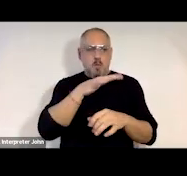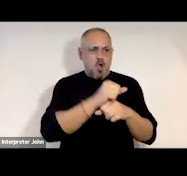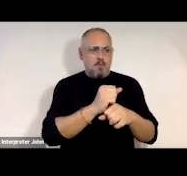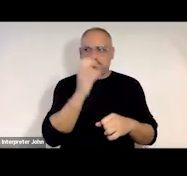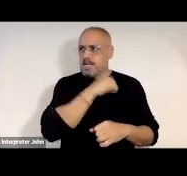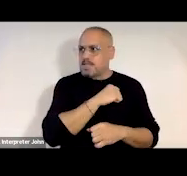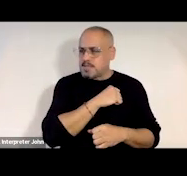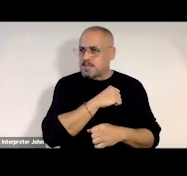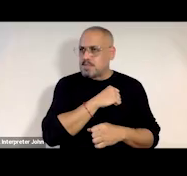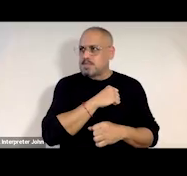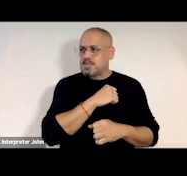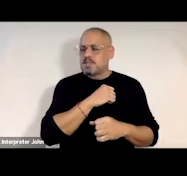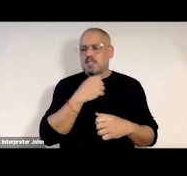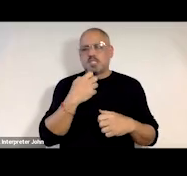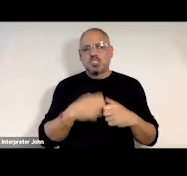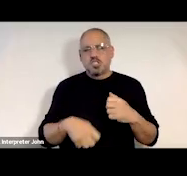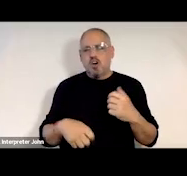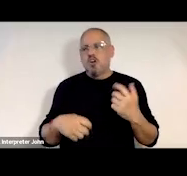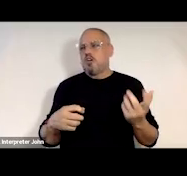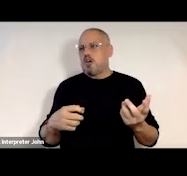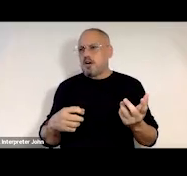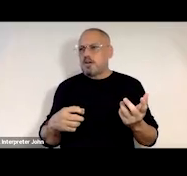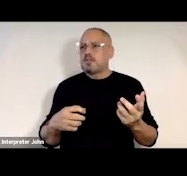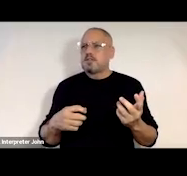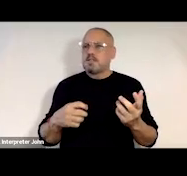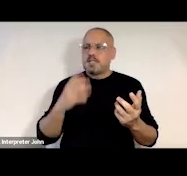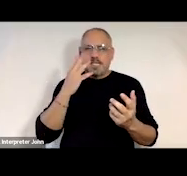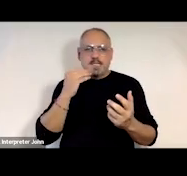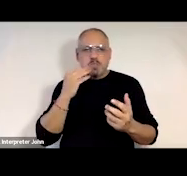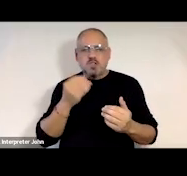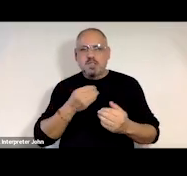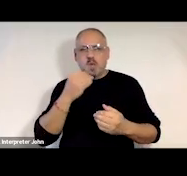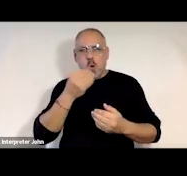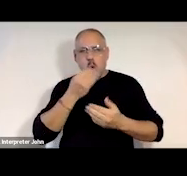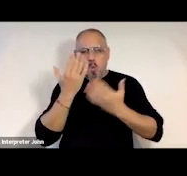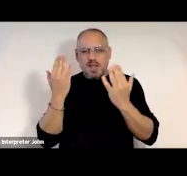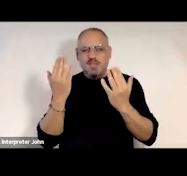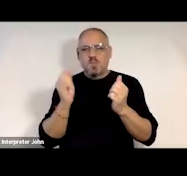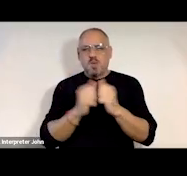It's really hard to navigate the experience of homelessness with all the requirements that are needed